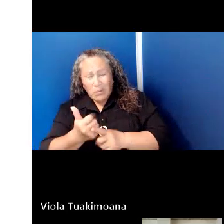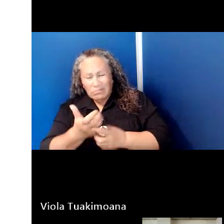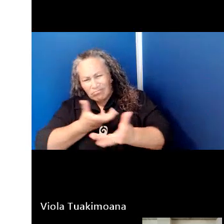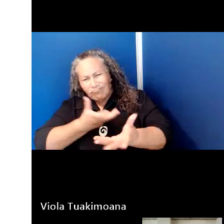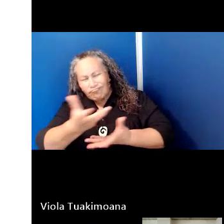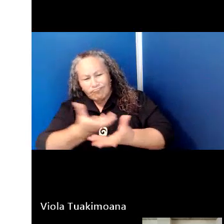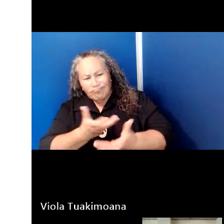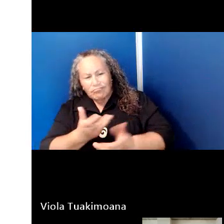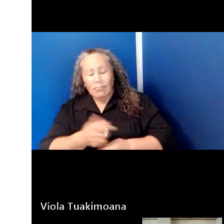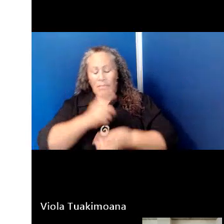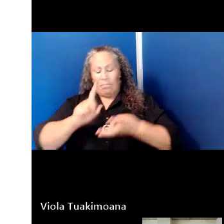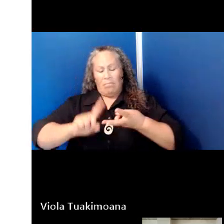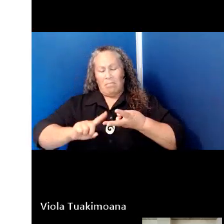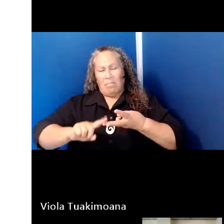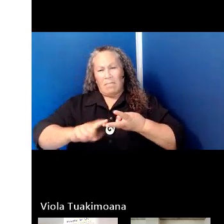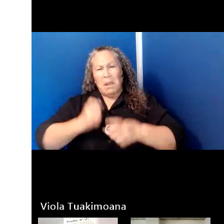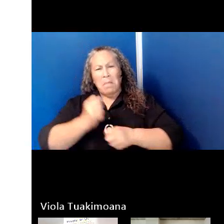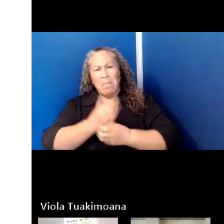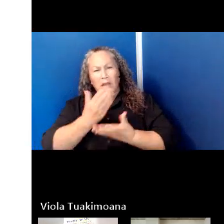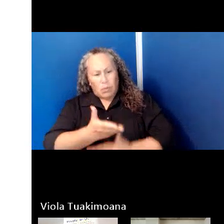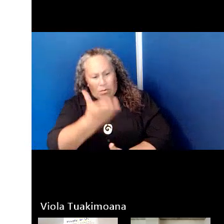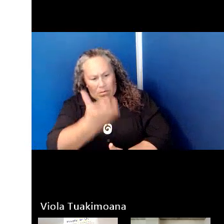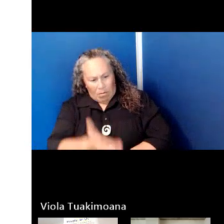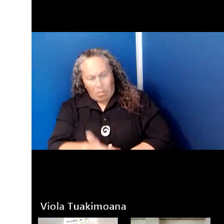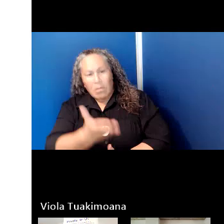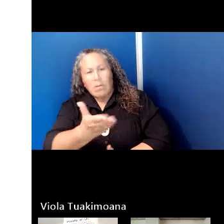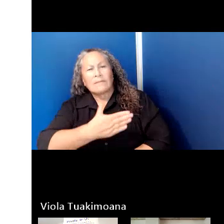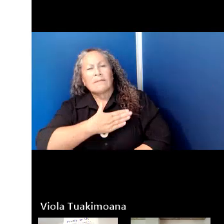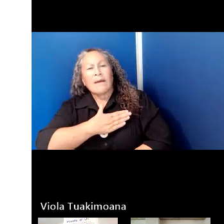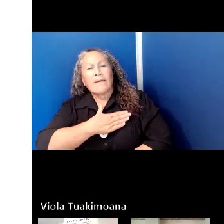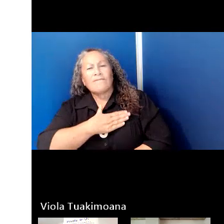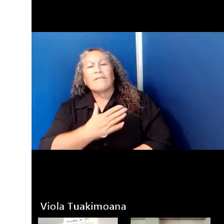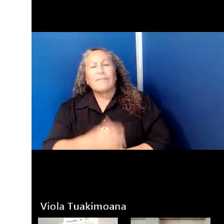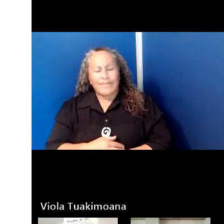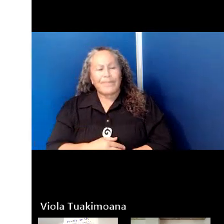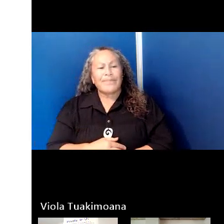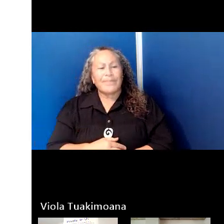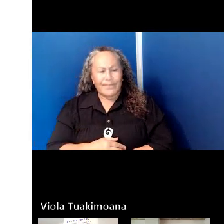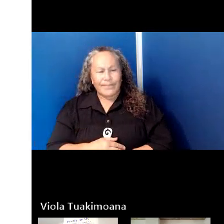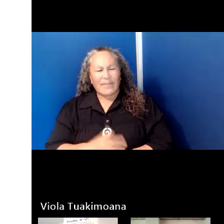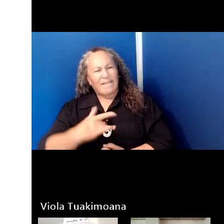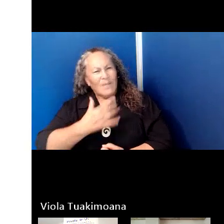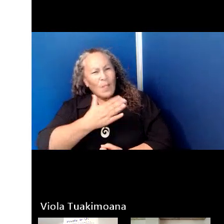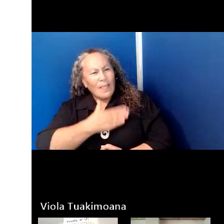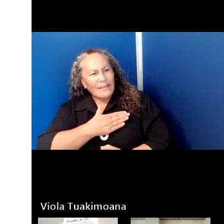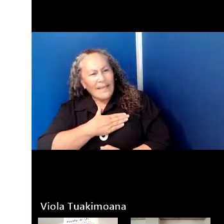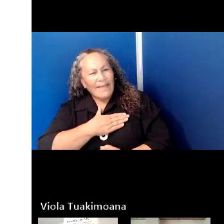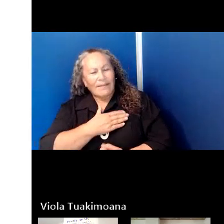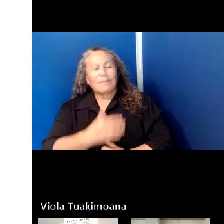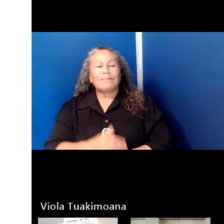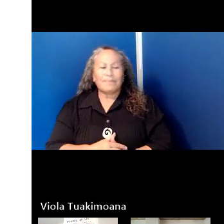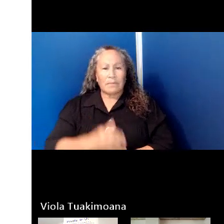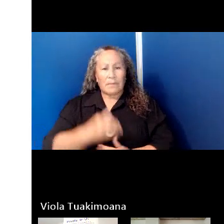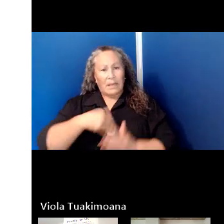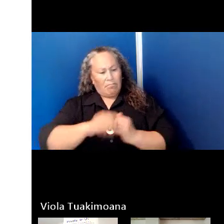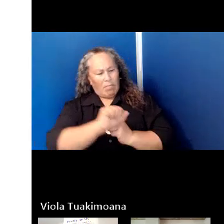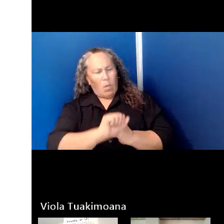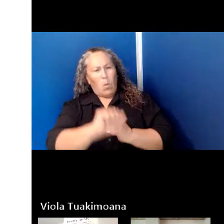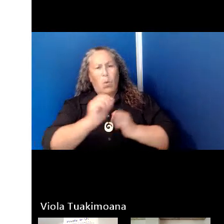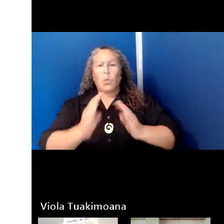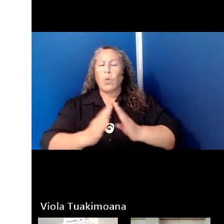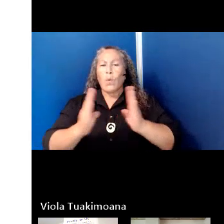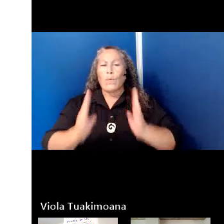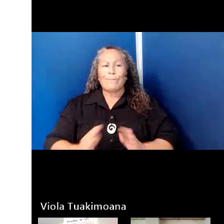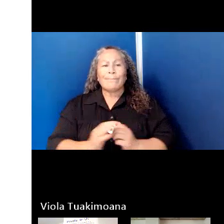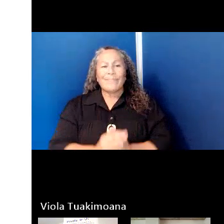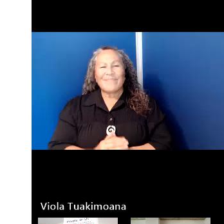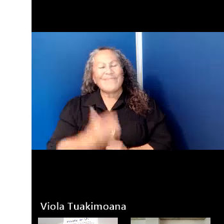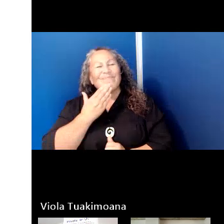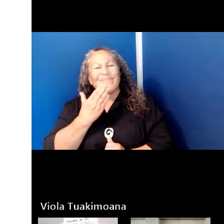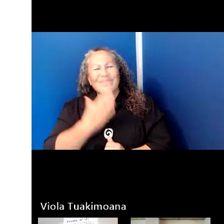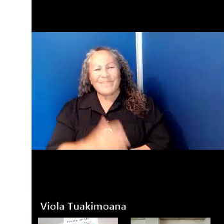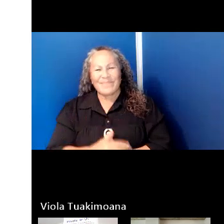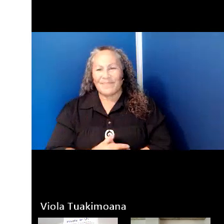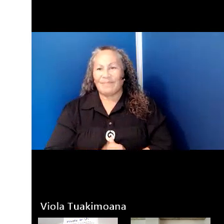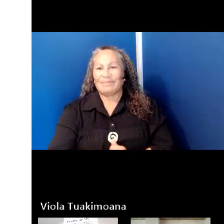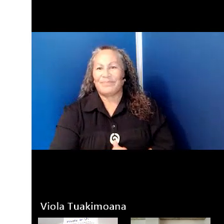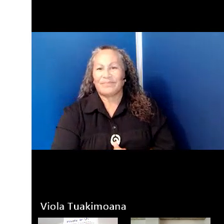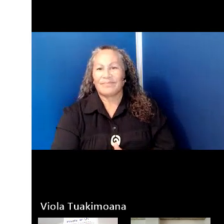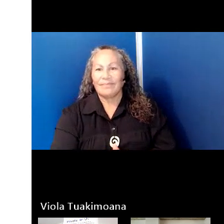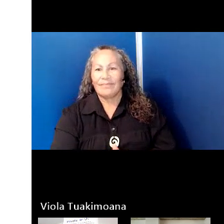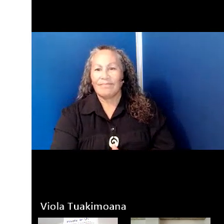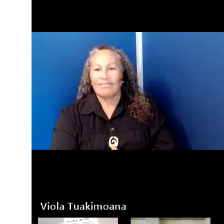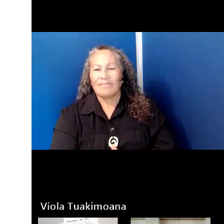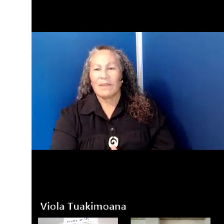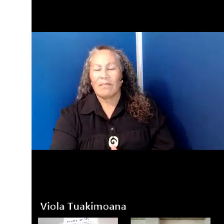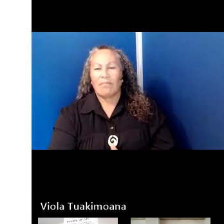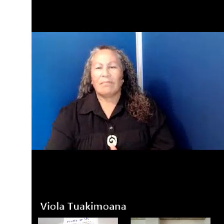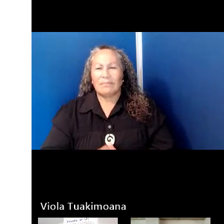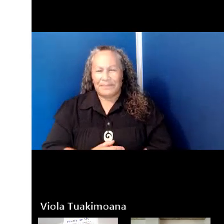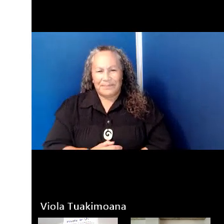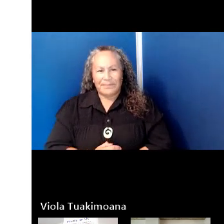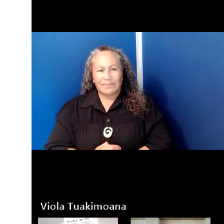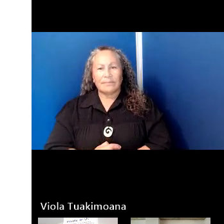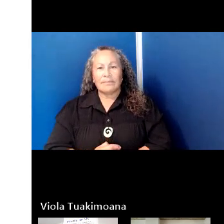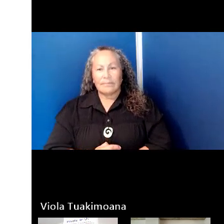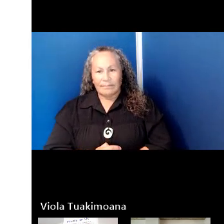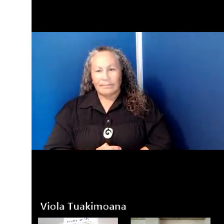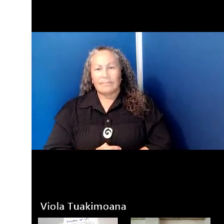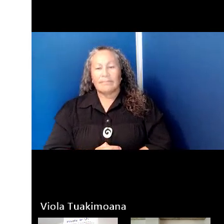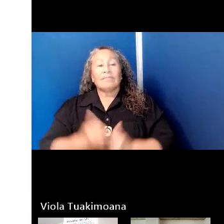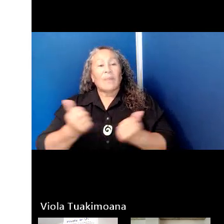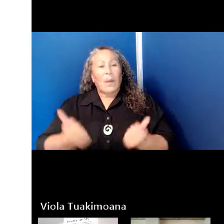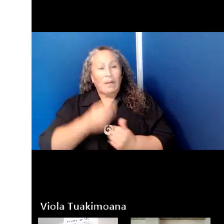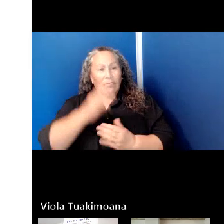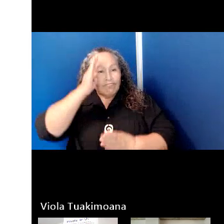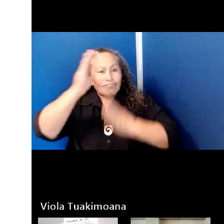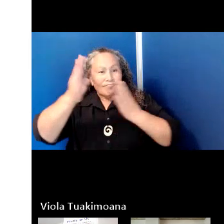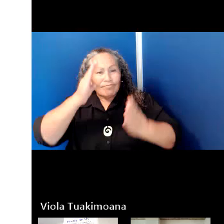Thirdly whether they are safe and feel safe.